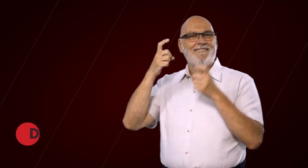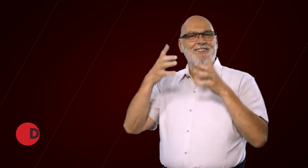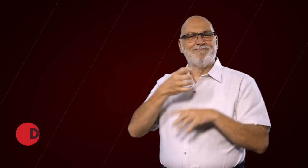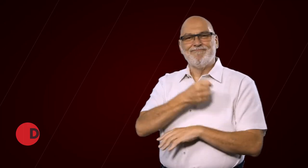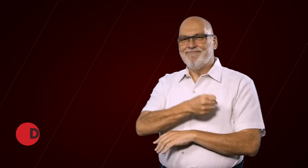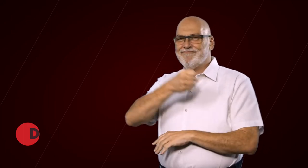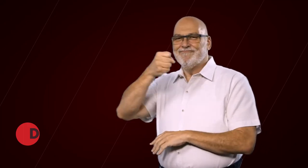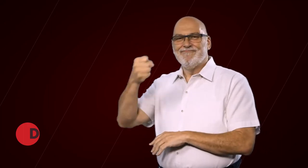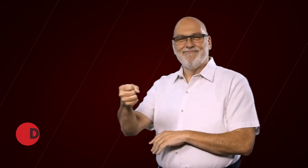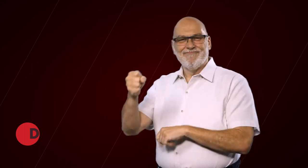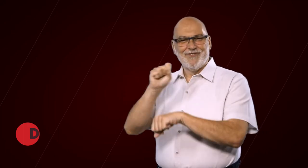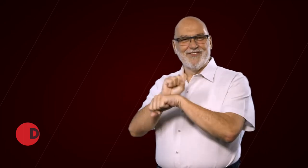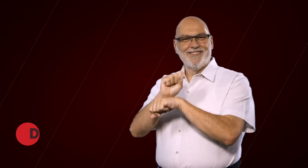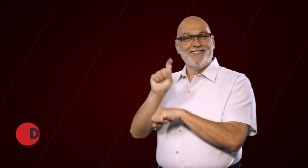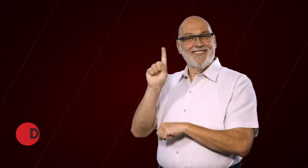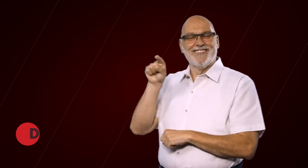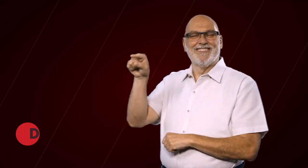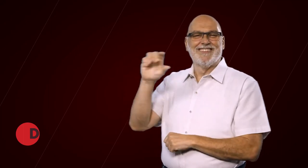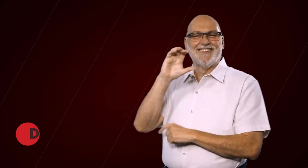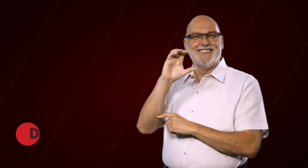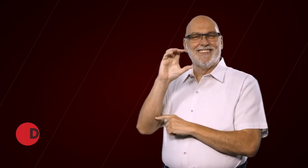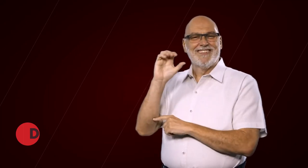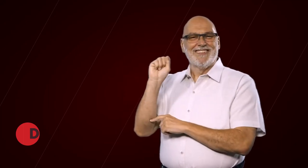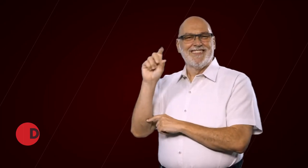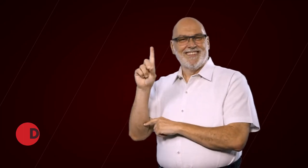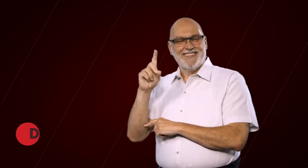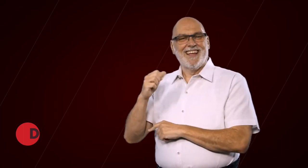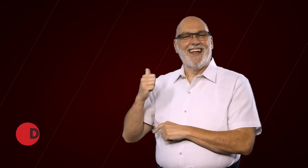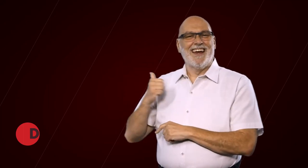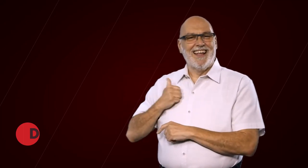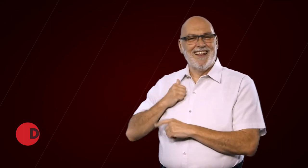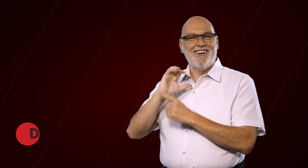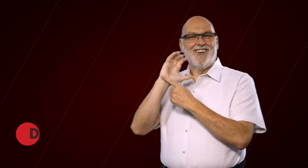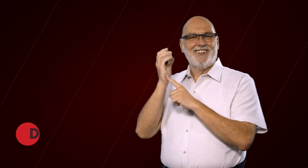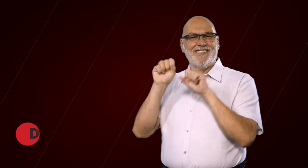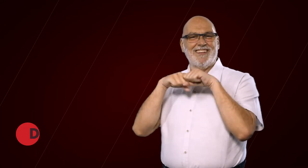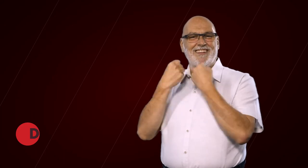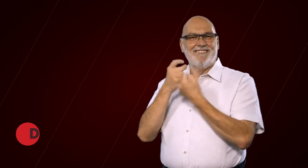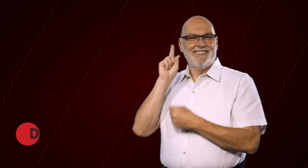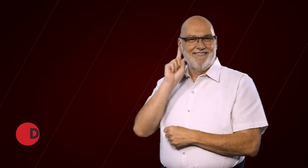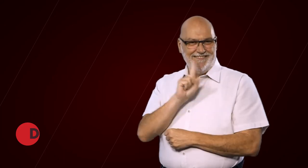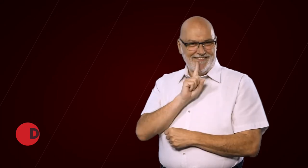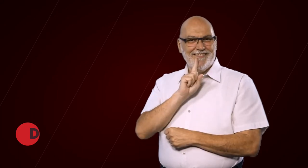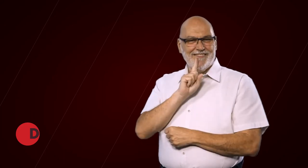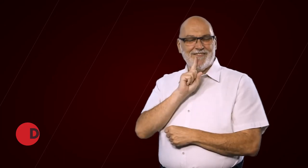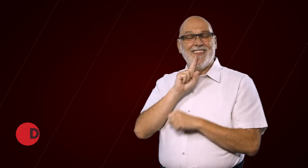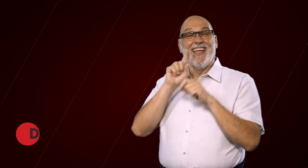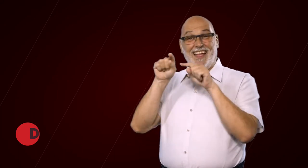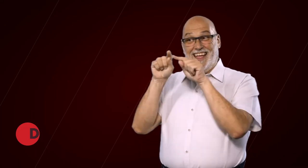the new executive director started work at Canadian Cultural Society